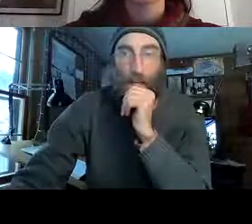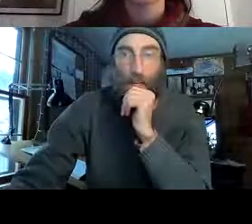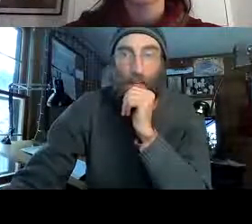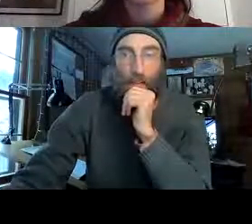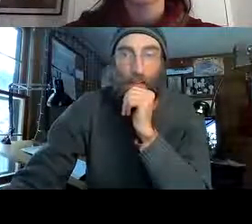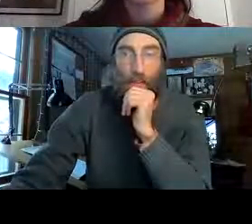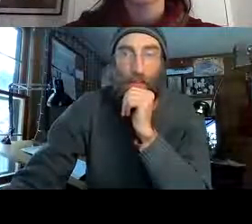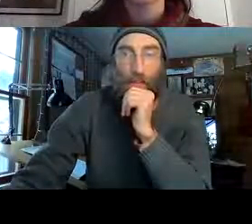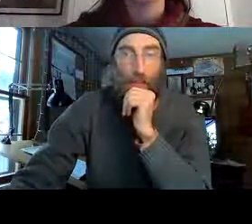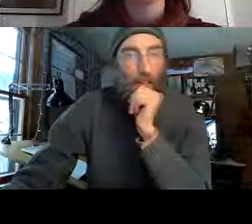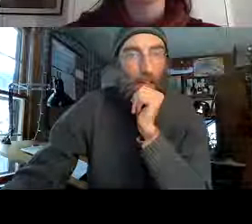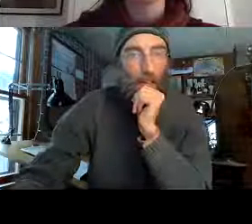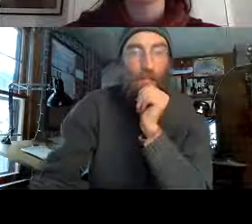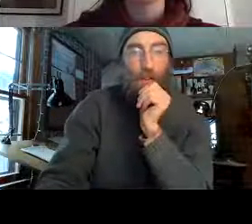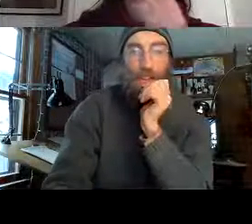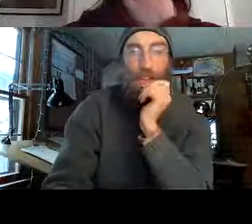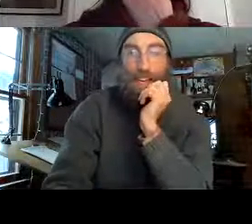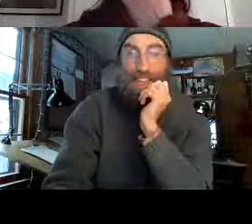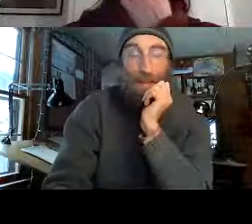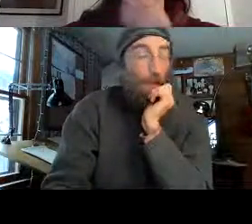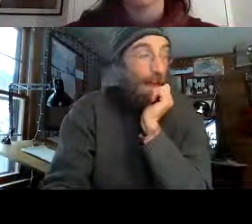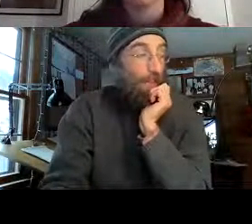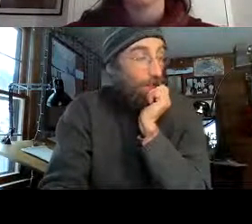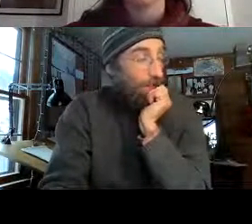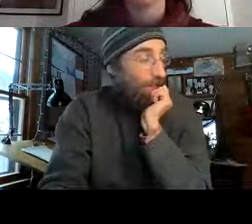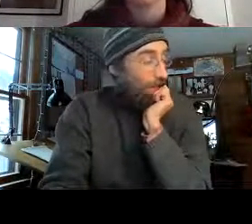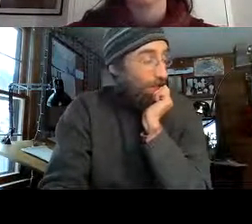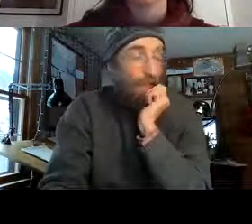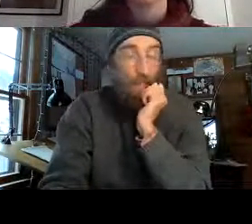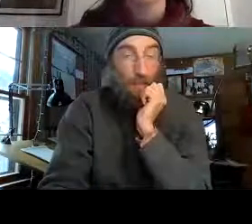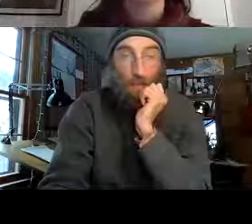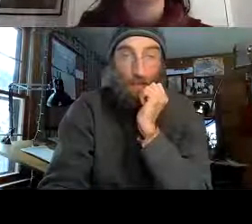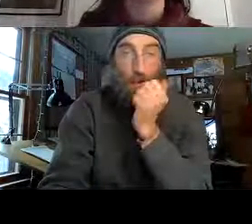And a lot of this book, a lot of volume three, is about half the book is-- takes place over